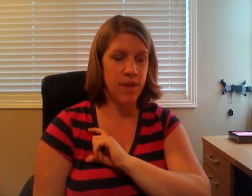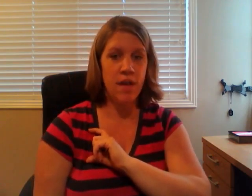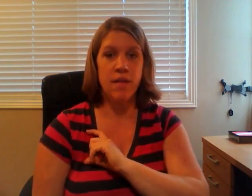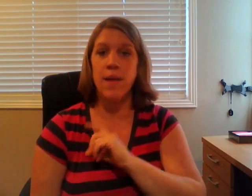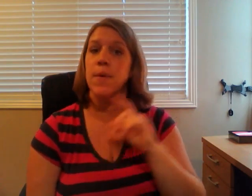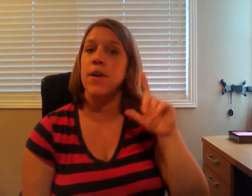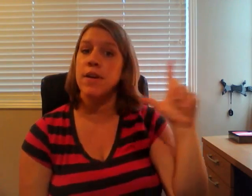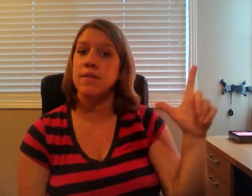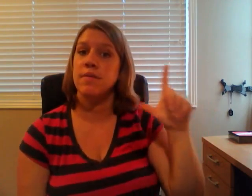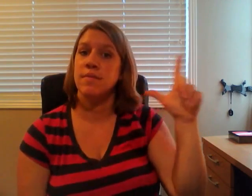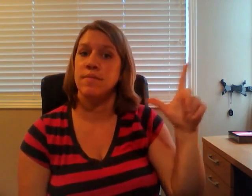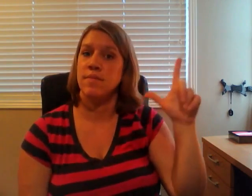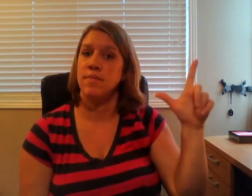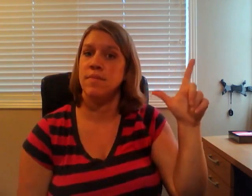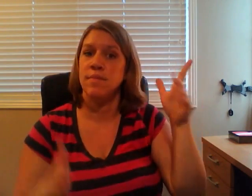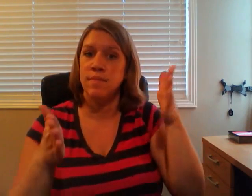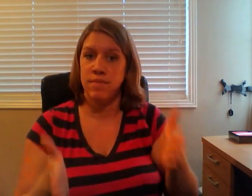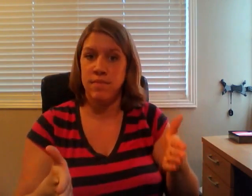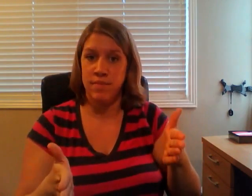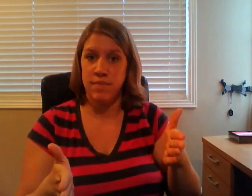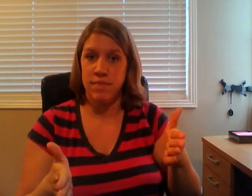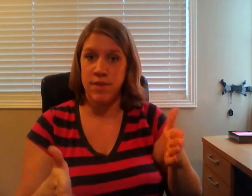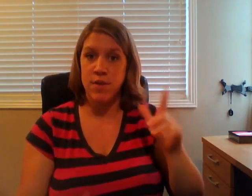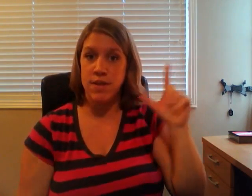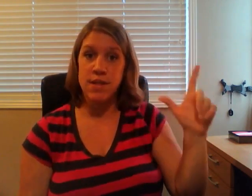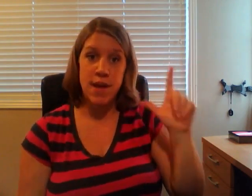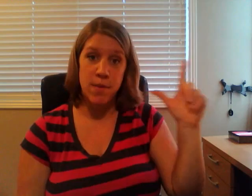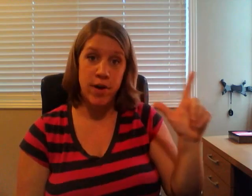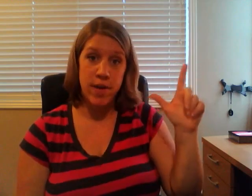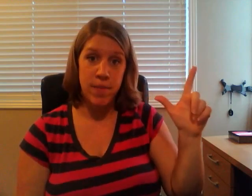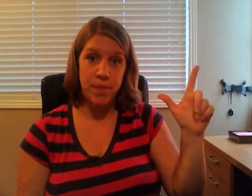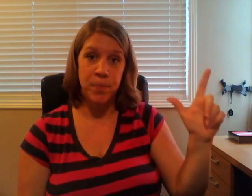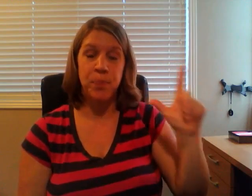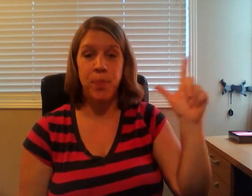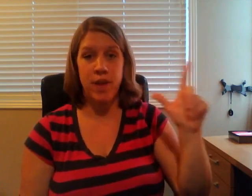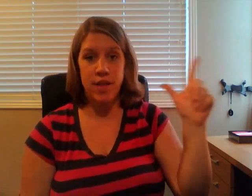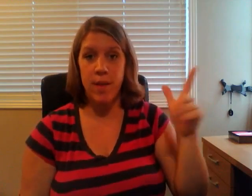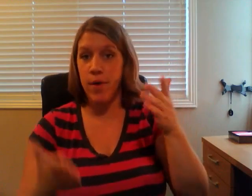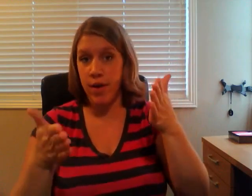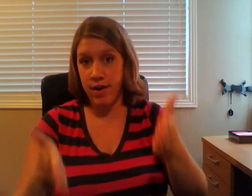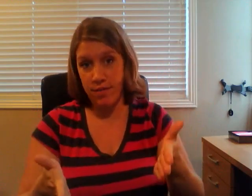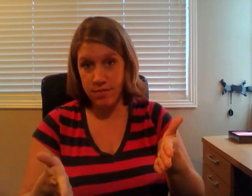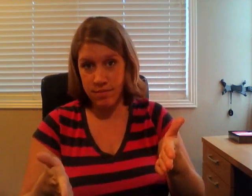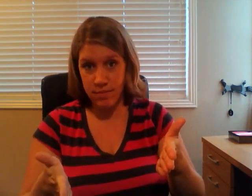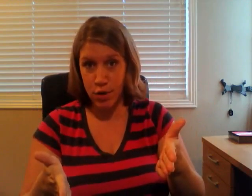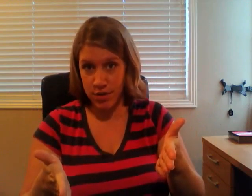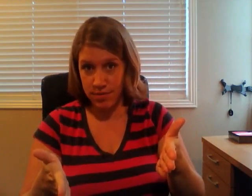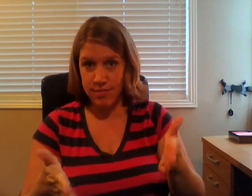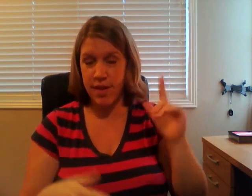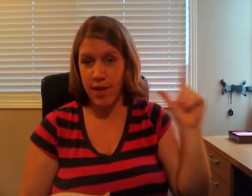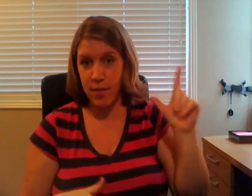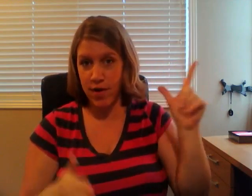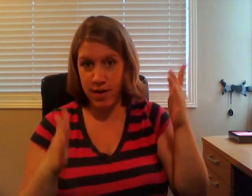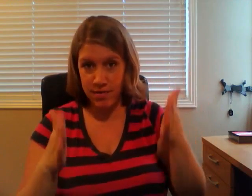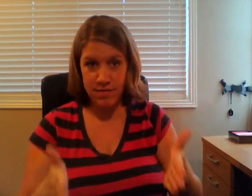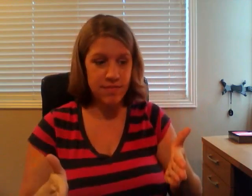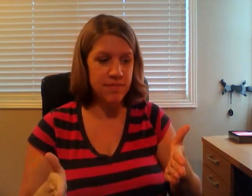Library/Librarian